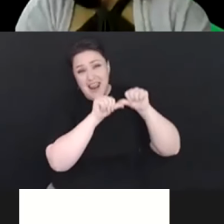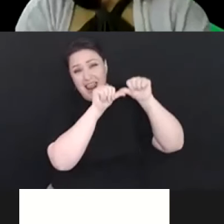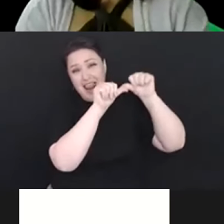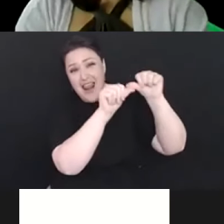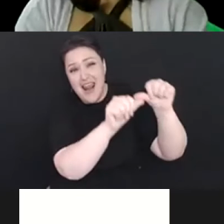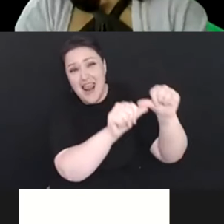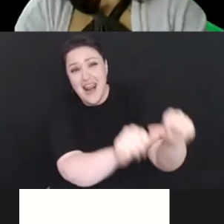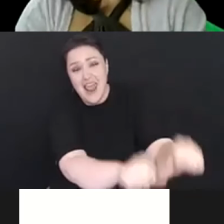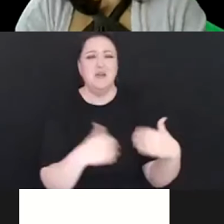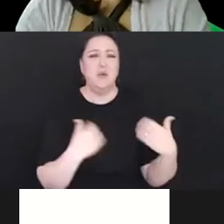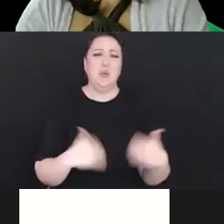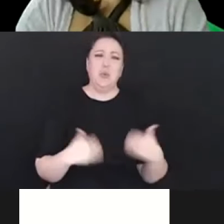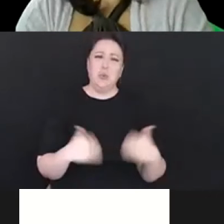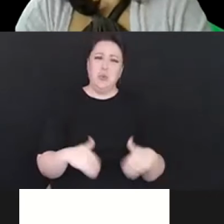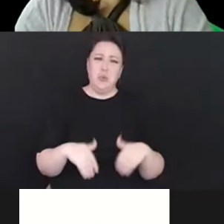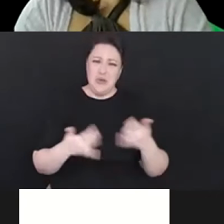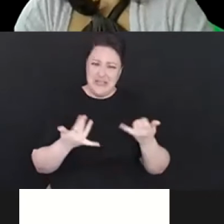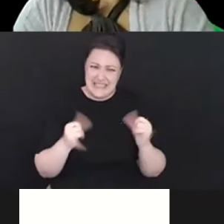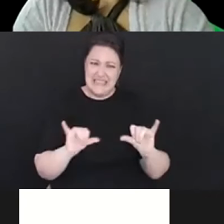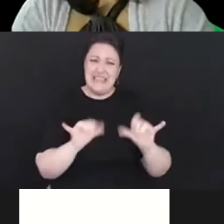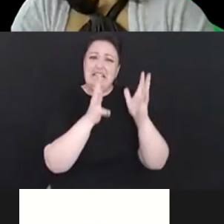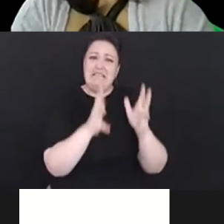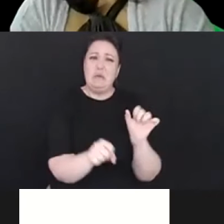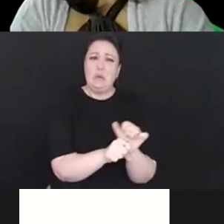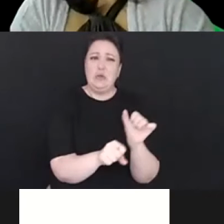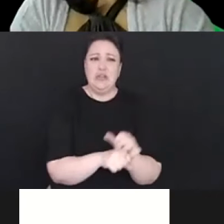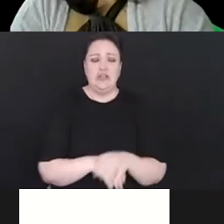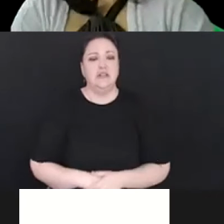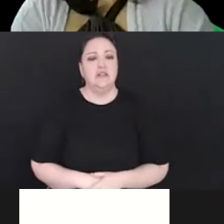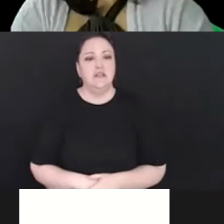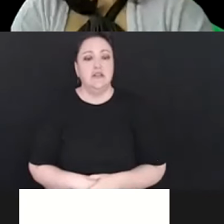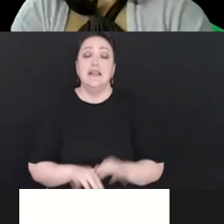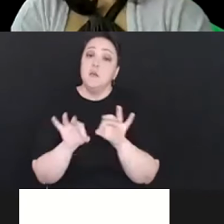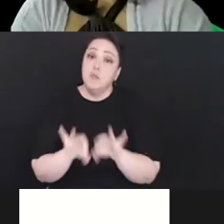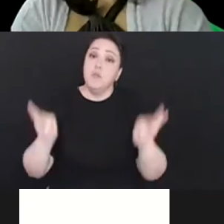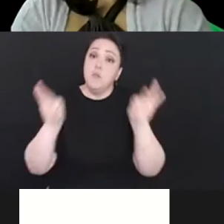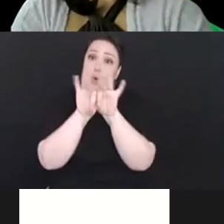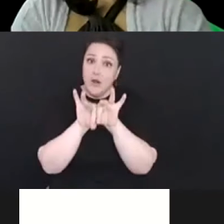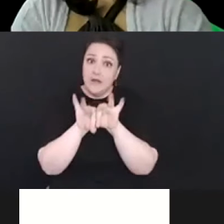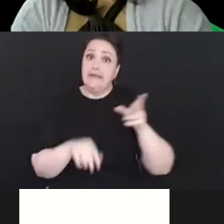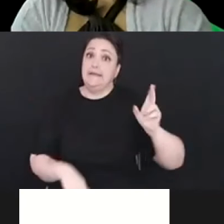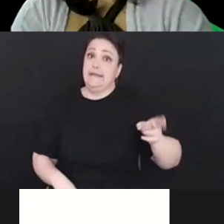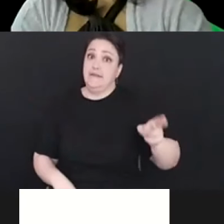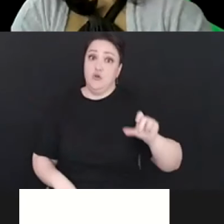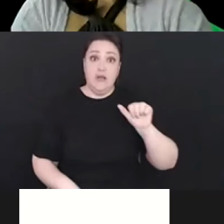it is, um, important for people to learn about the history of the ADA and its context as